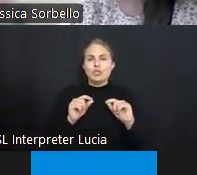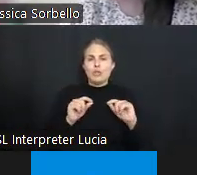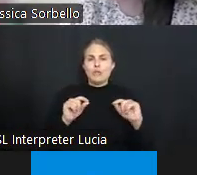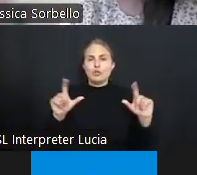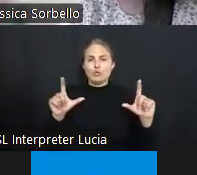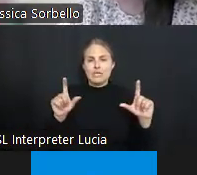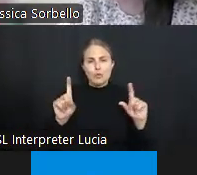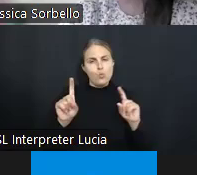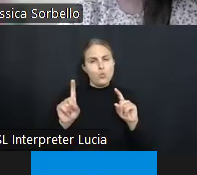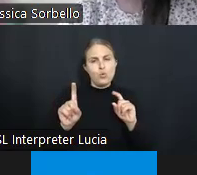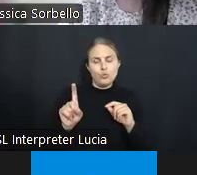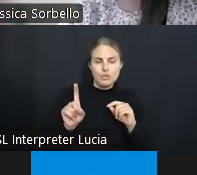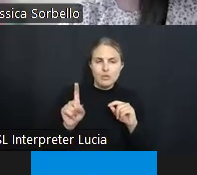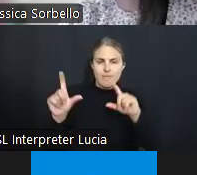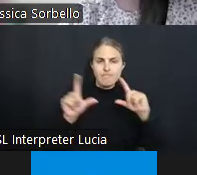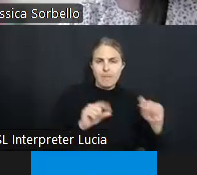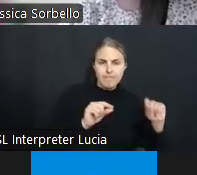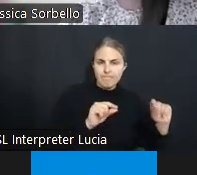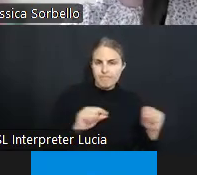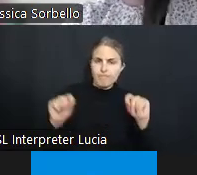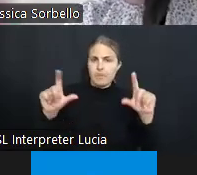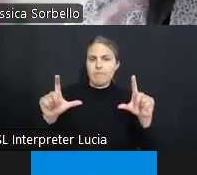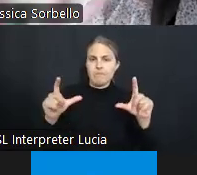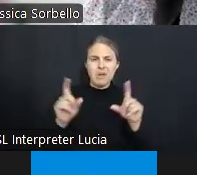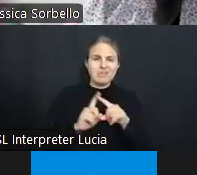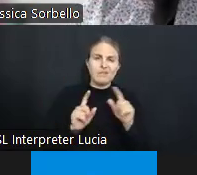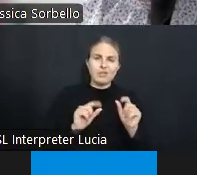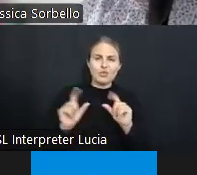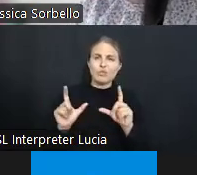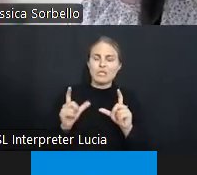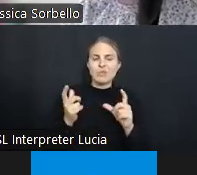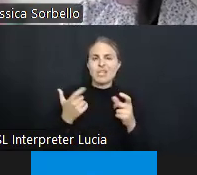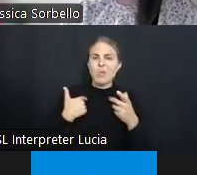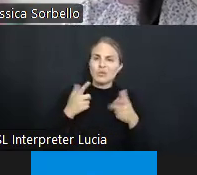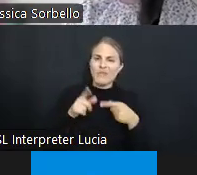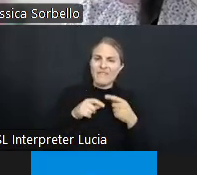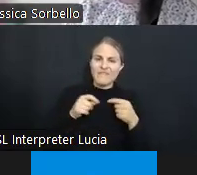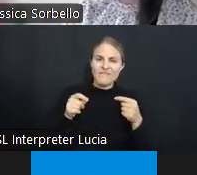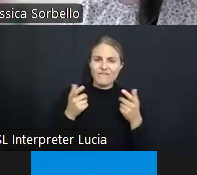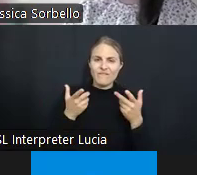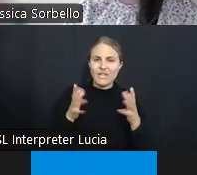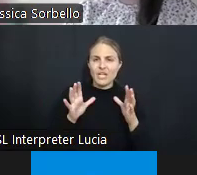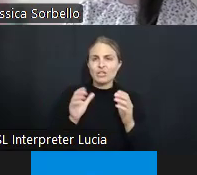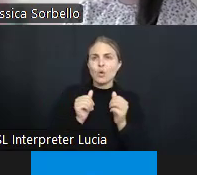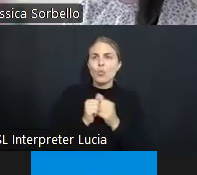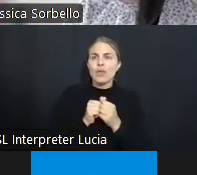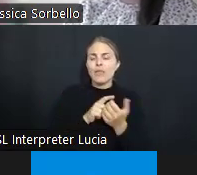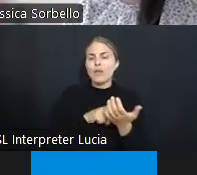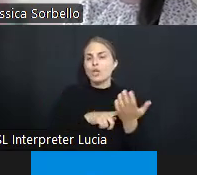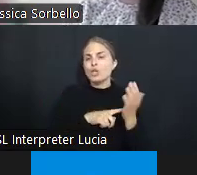finish things up by showing all of you our overdose prevention video. On all of the overdose